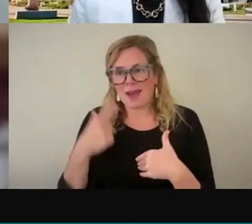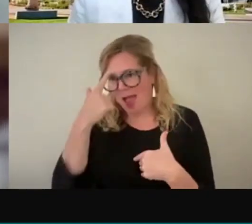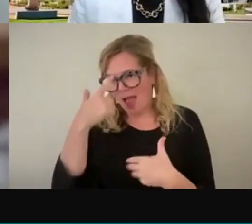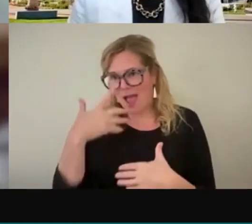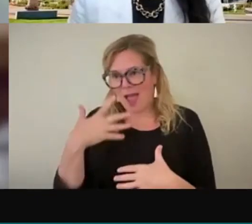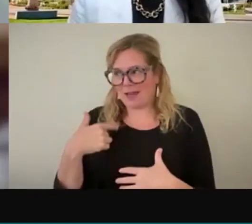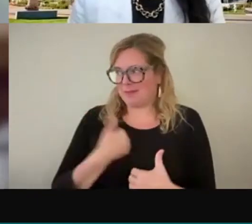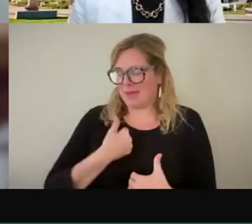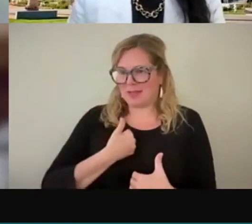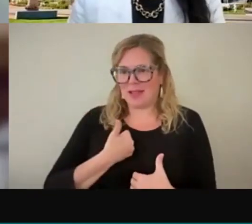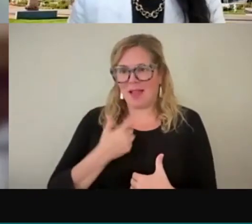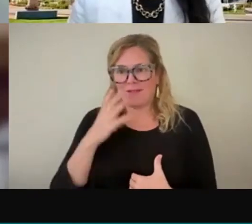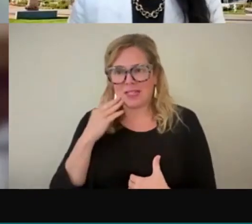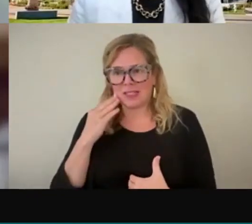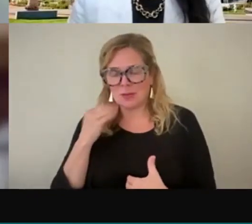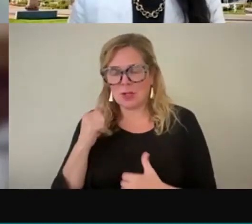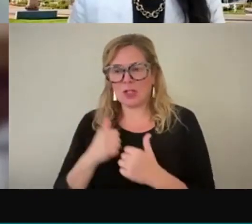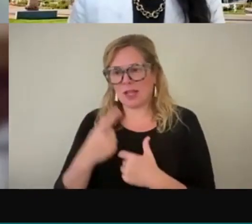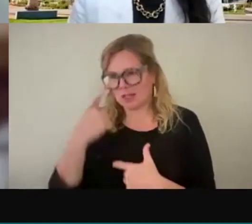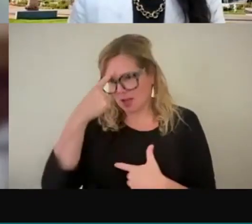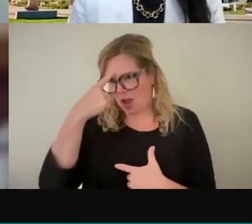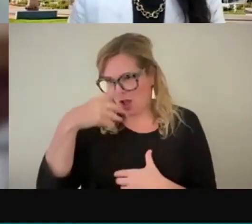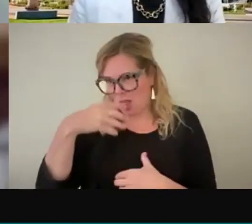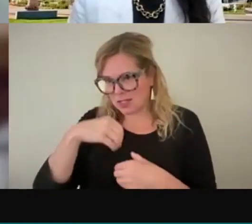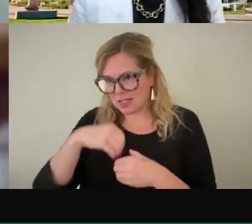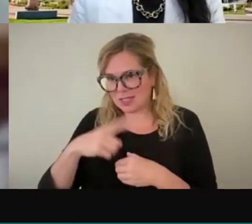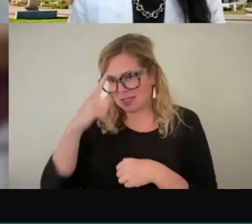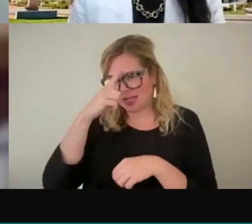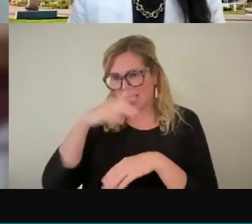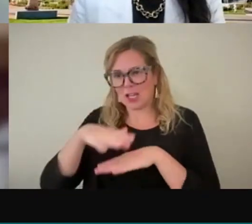And I am excited to hear about all the conversations happening around